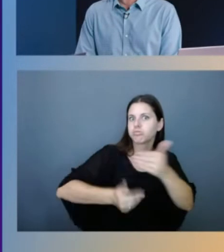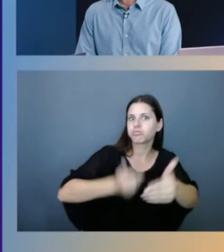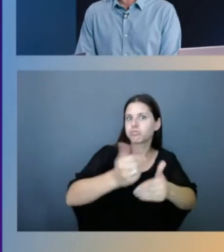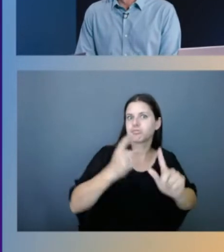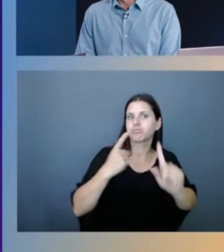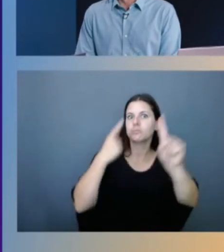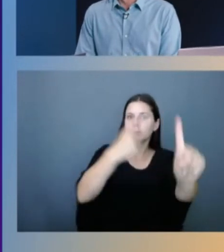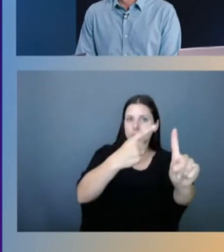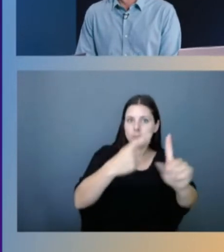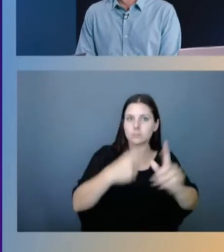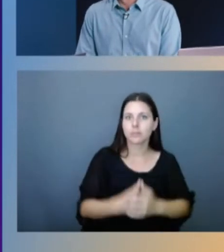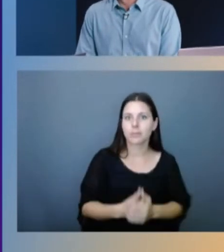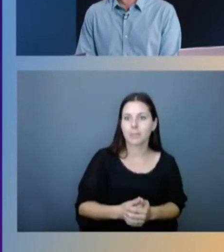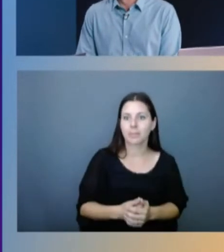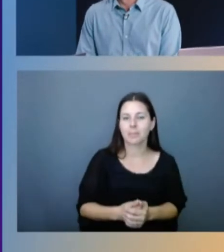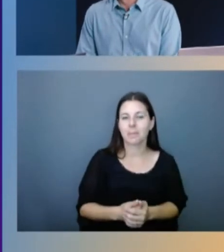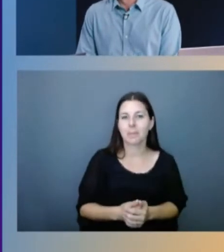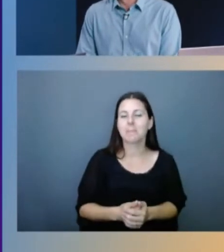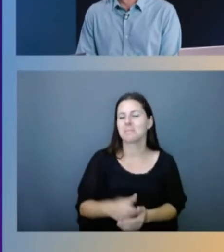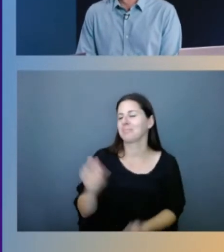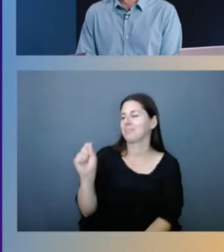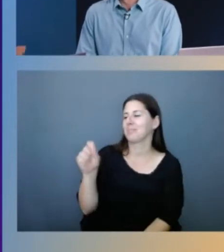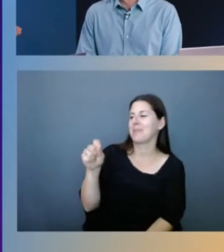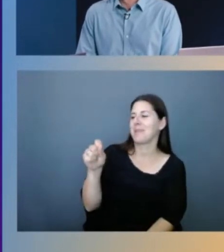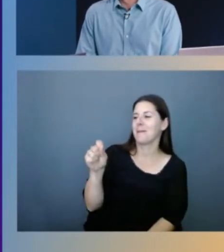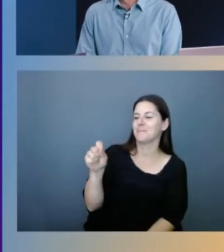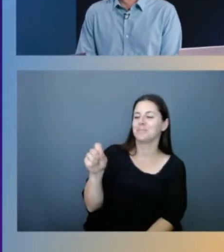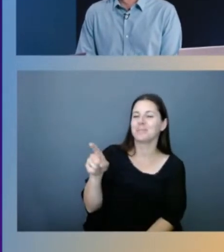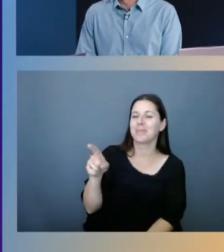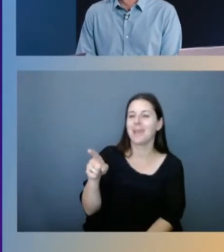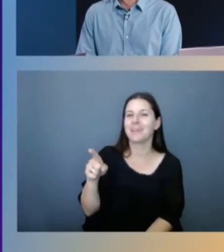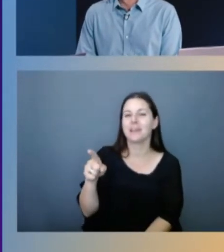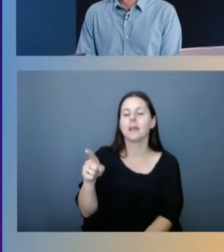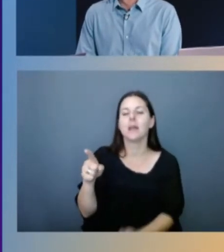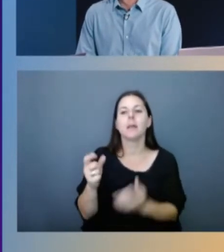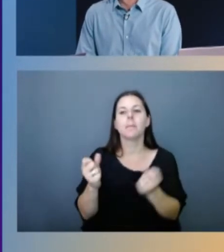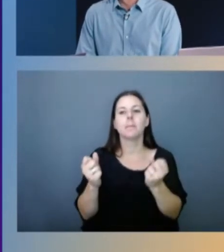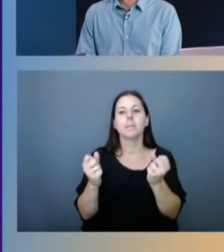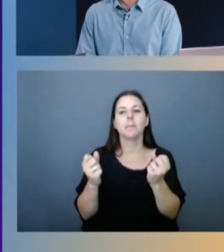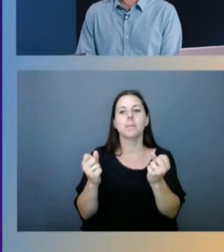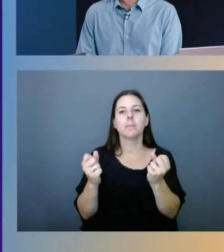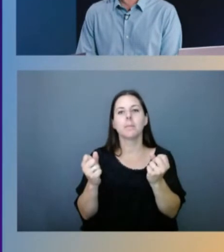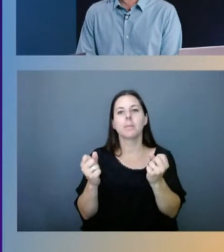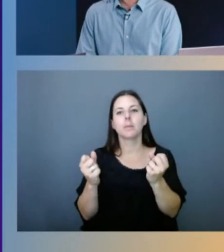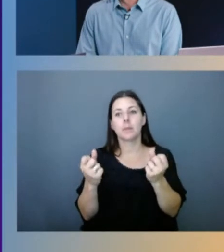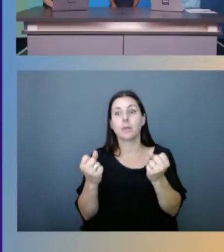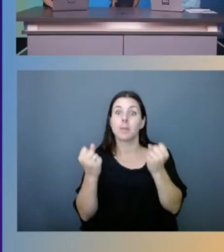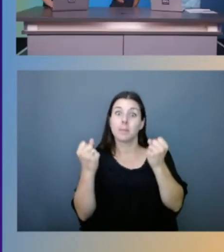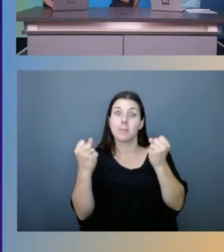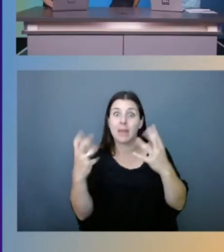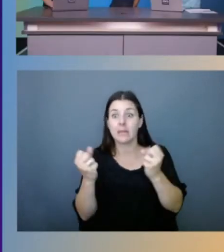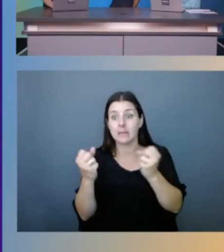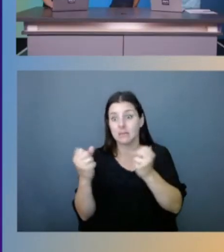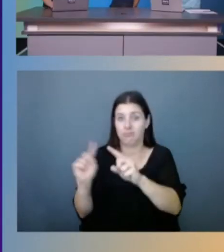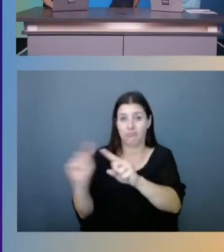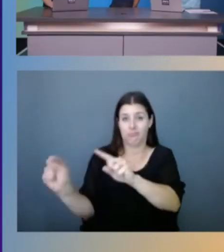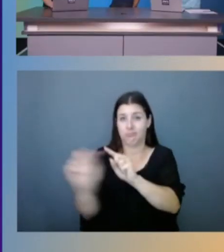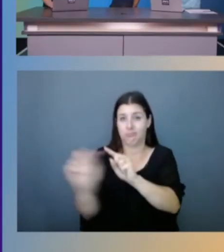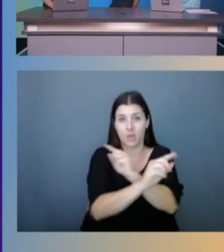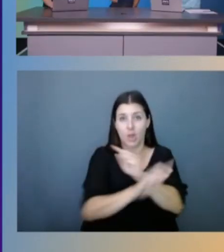Yeah. There have been multiple 451 reports also across our different geography,